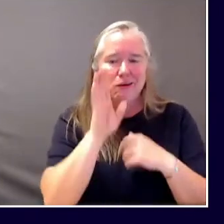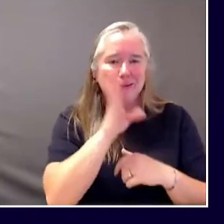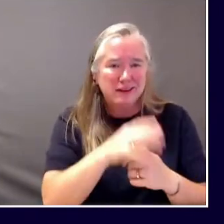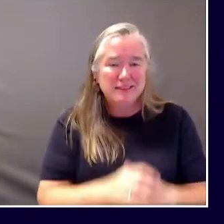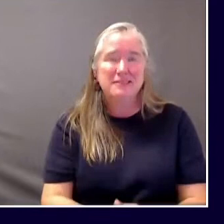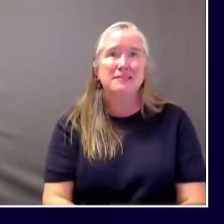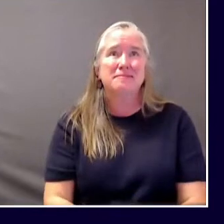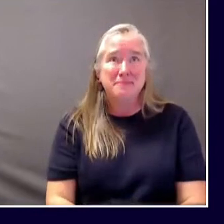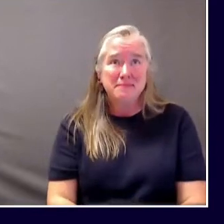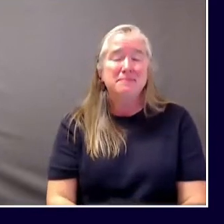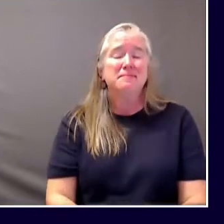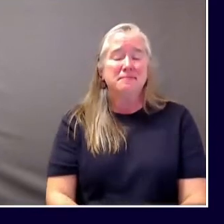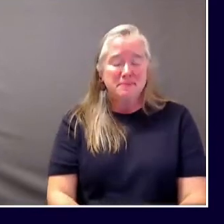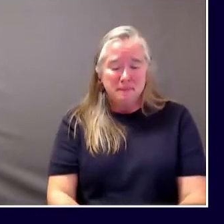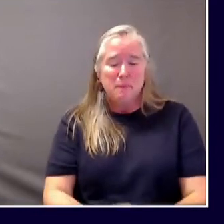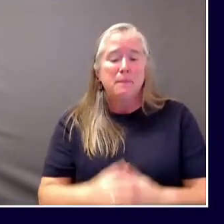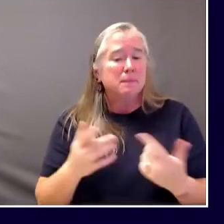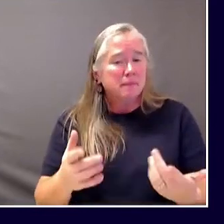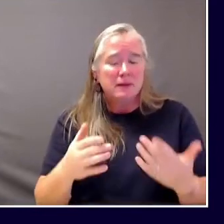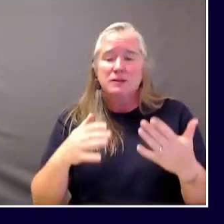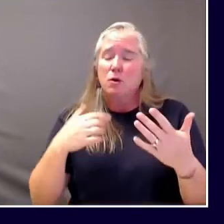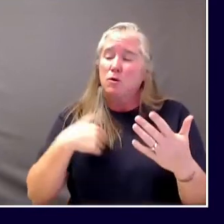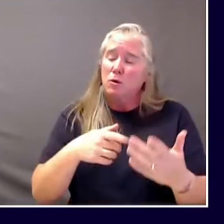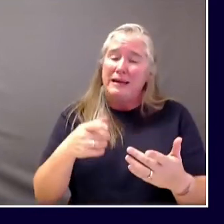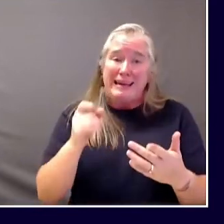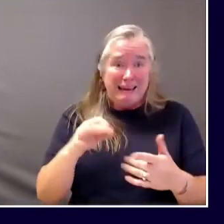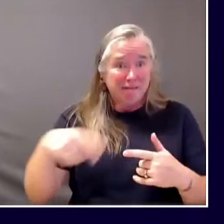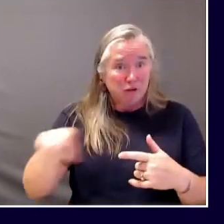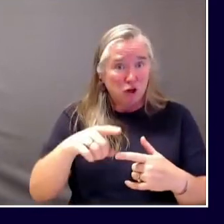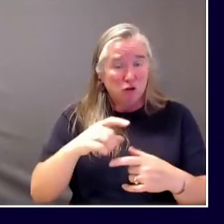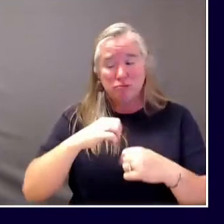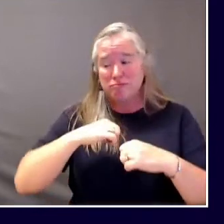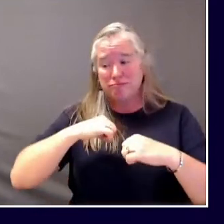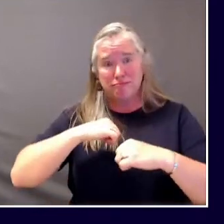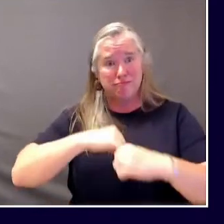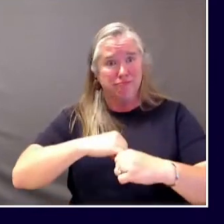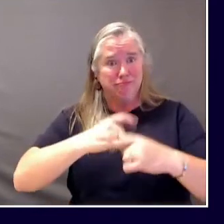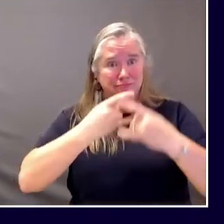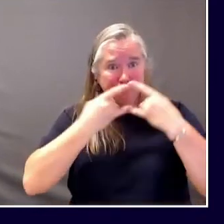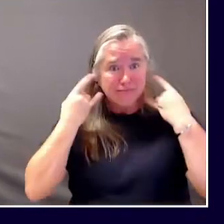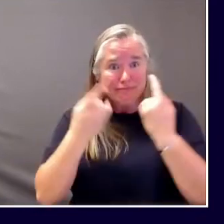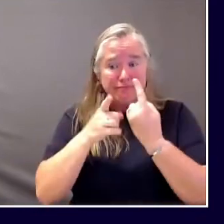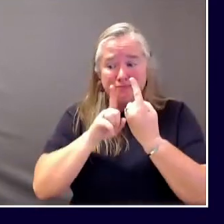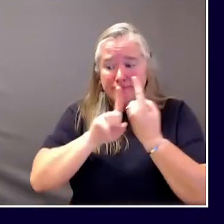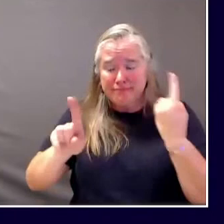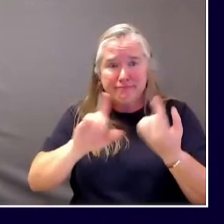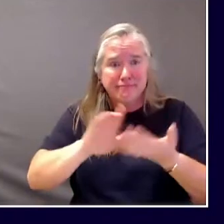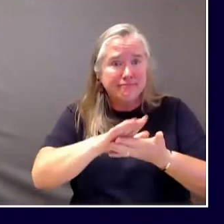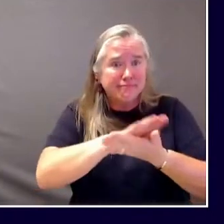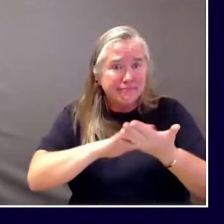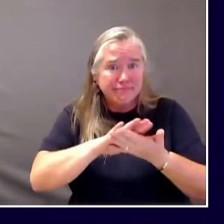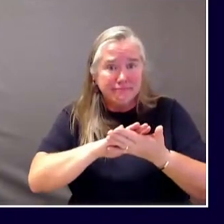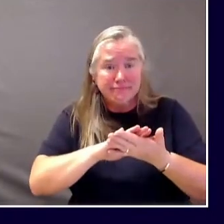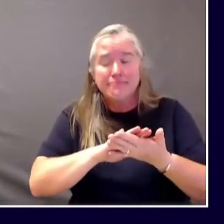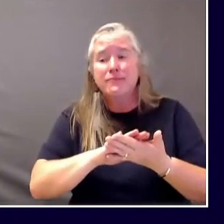by these guys the basic public health measures that have kept